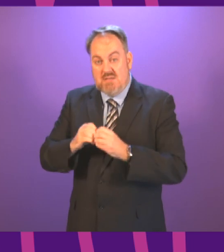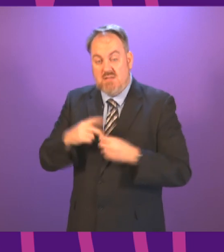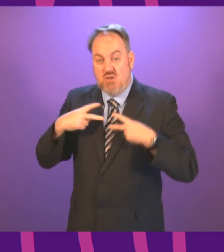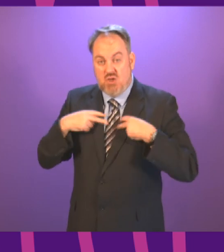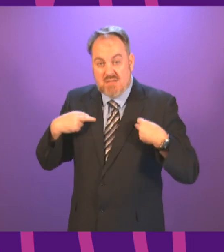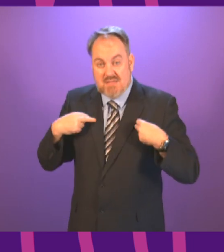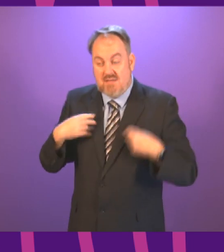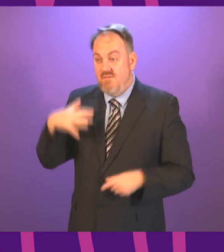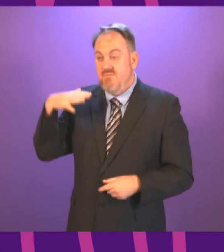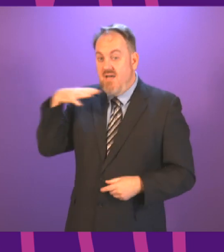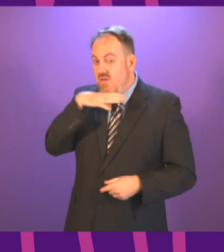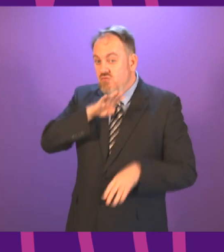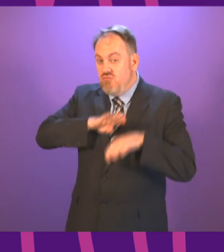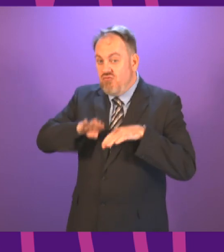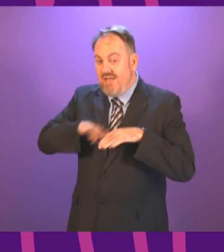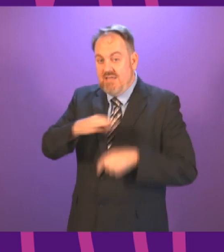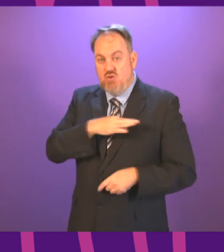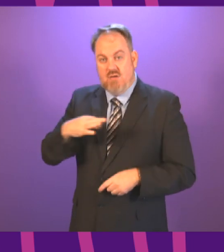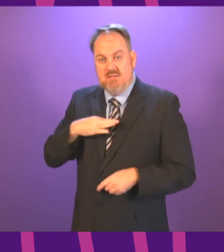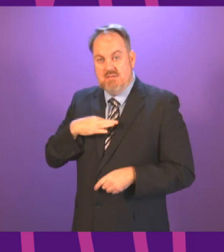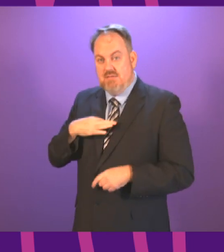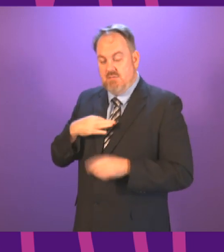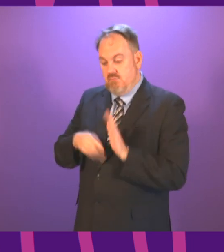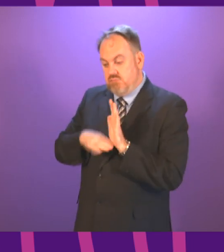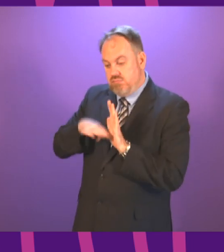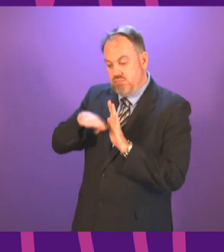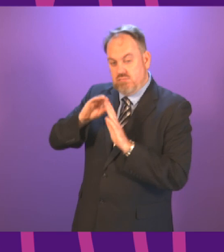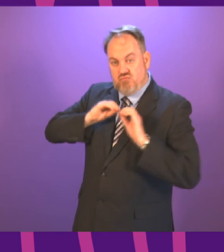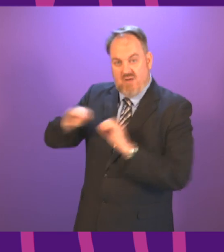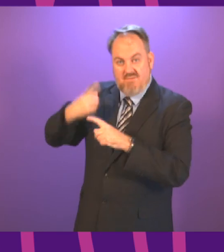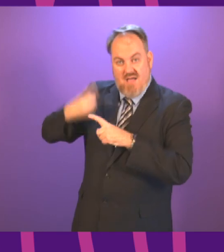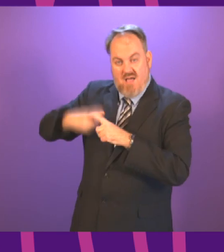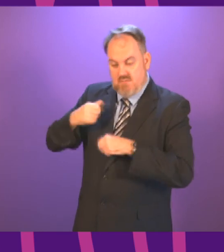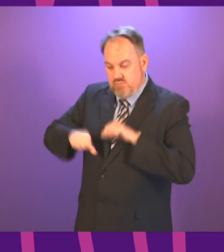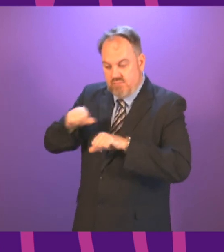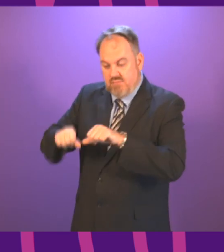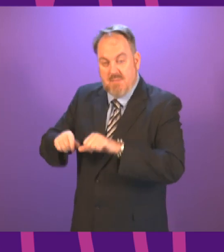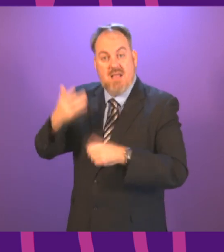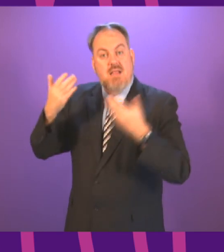nurses and more than 500 trainee doctors joined through the Covid accelerated recruitment programme.